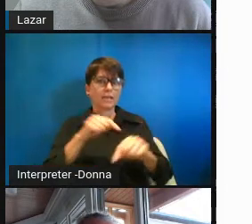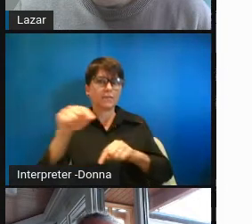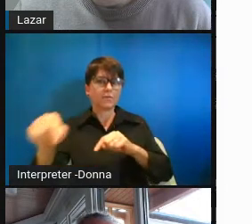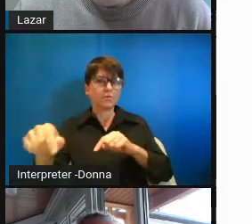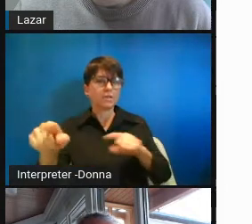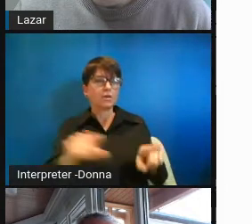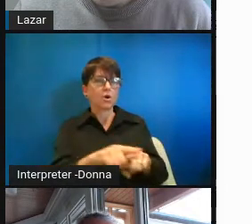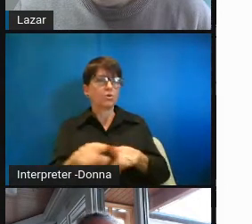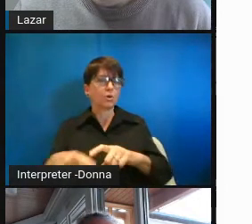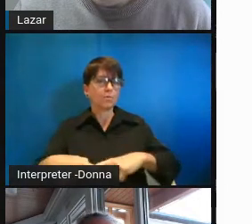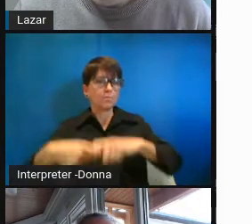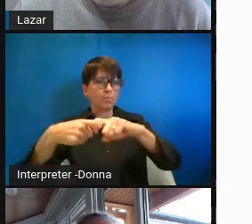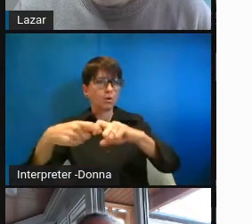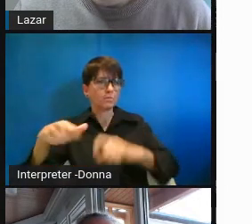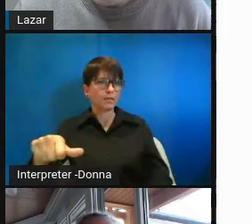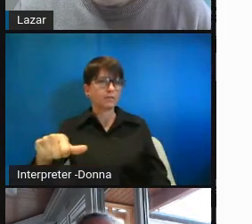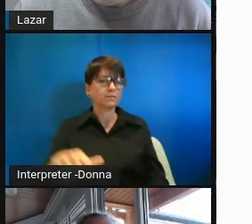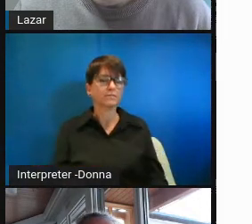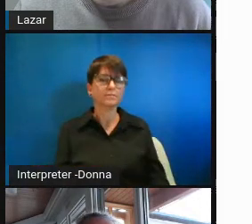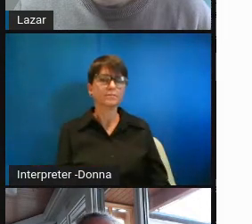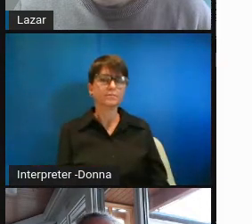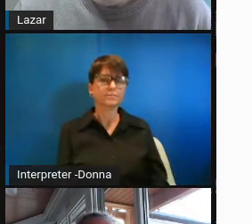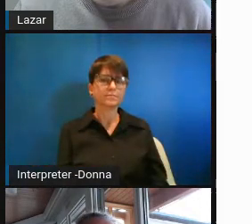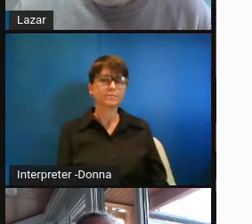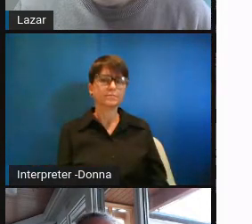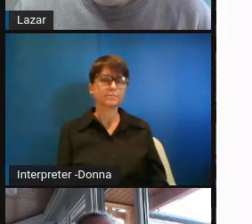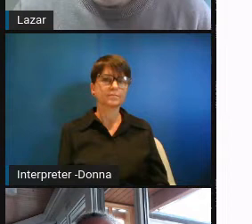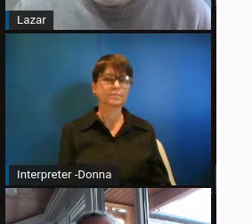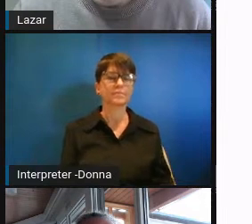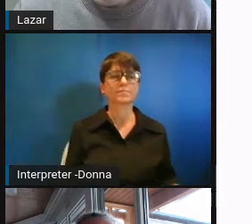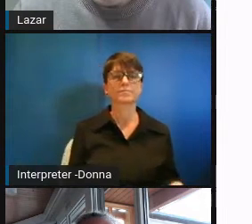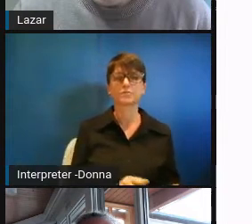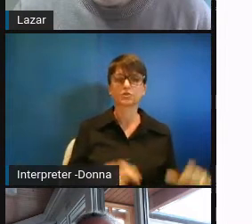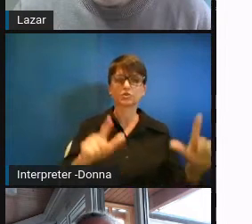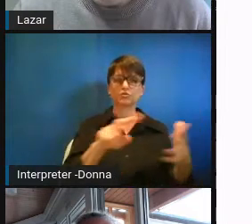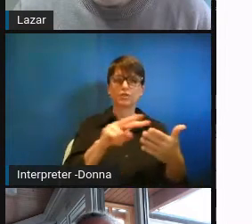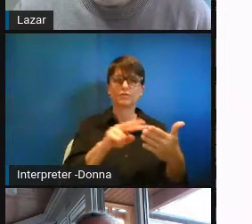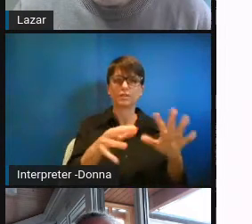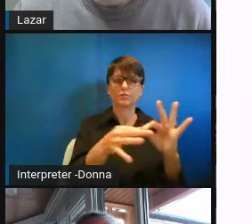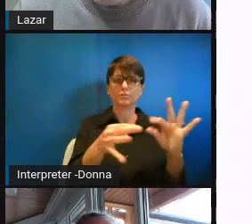[screen reader]